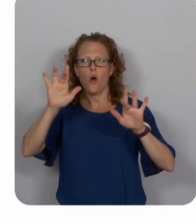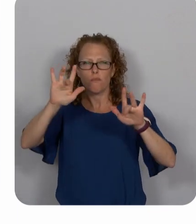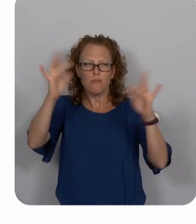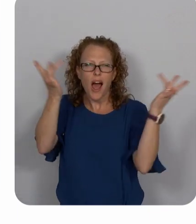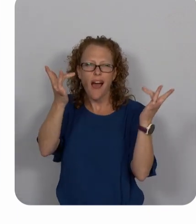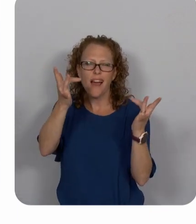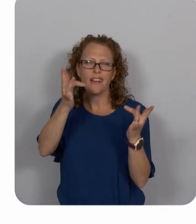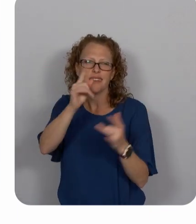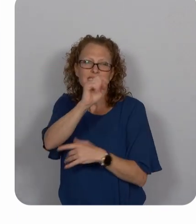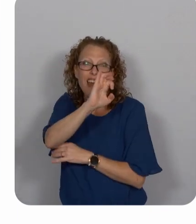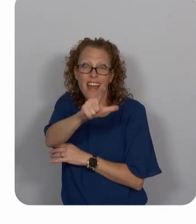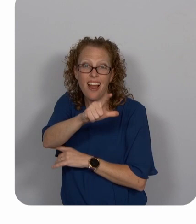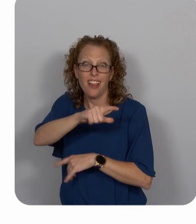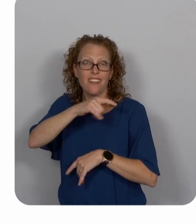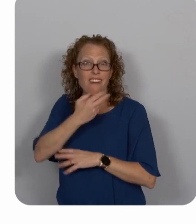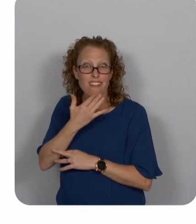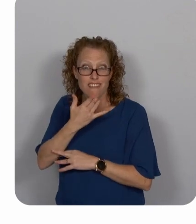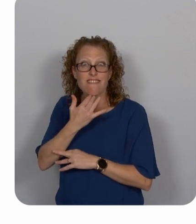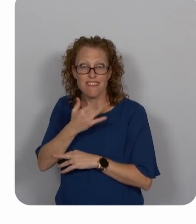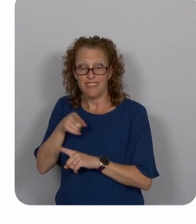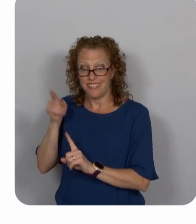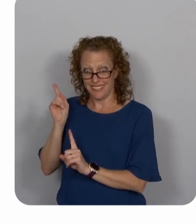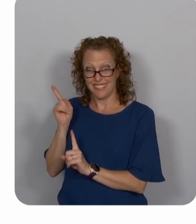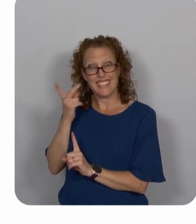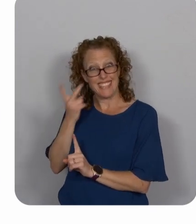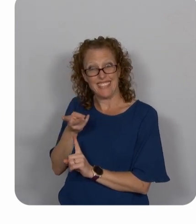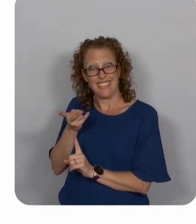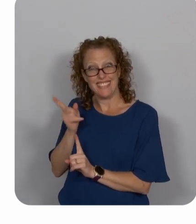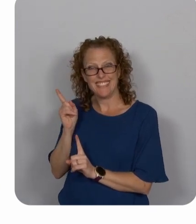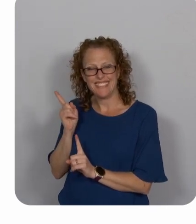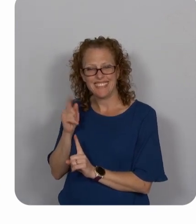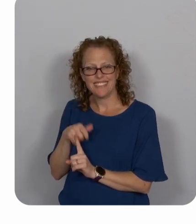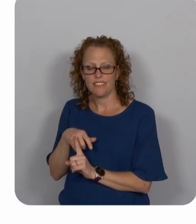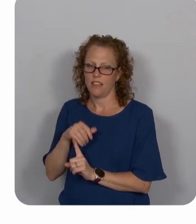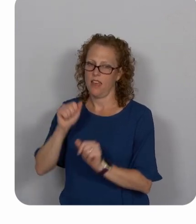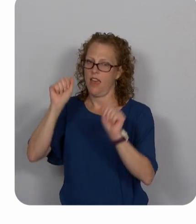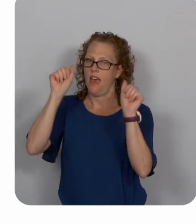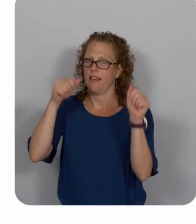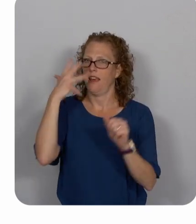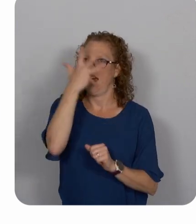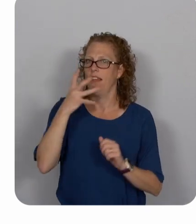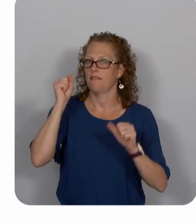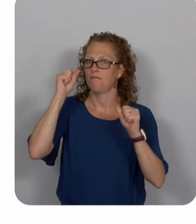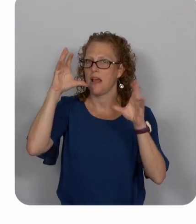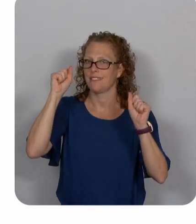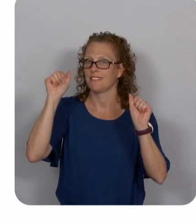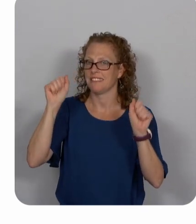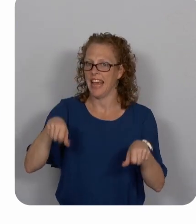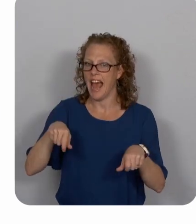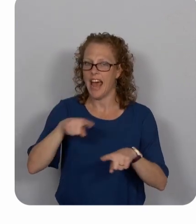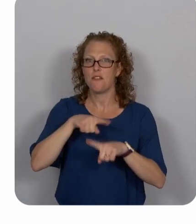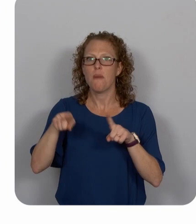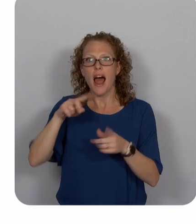Now imagine if this animation could not only look amazing, but could also engage with her environment and even the end user.